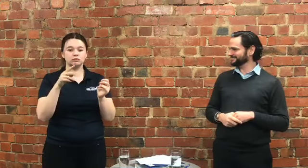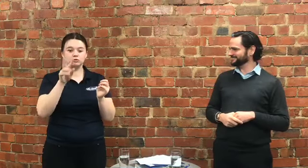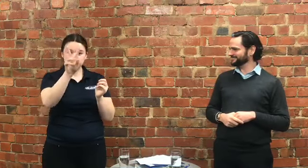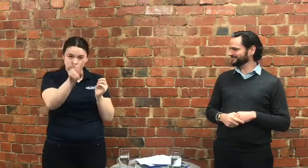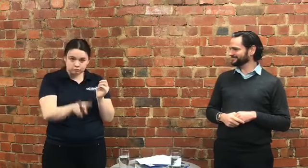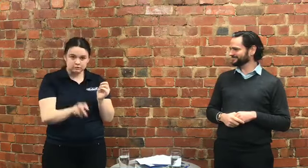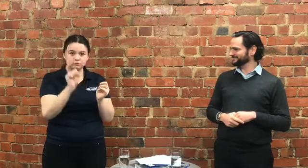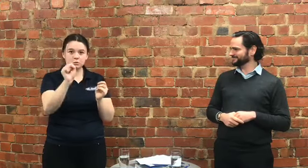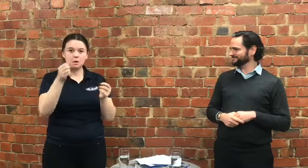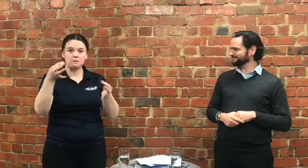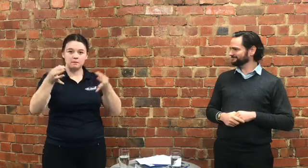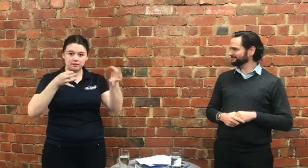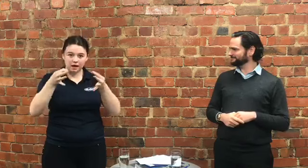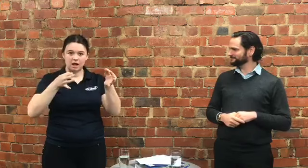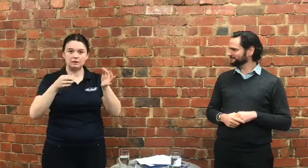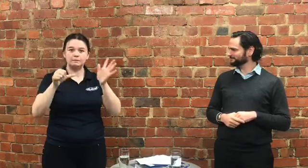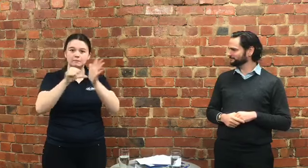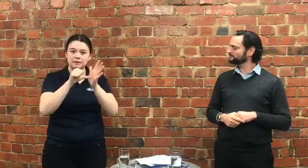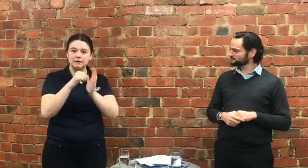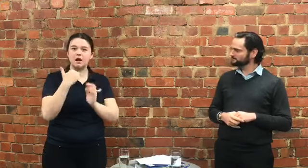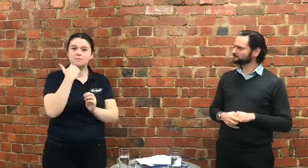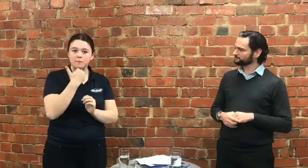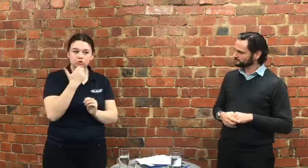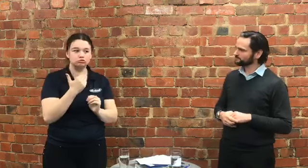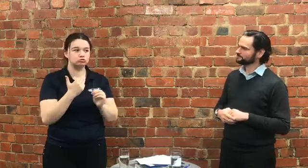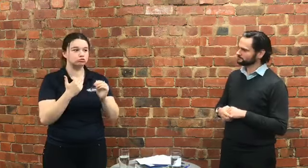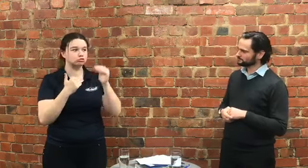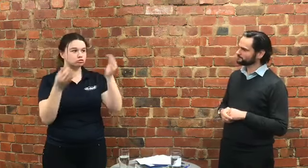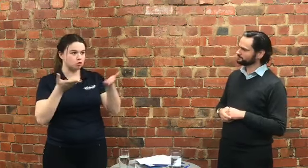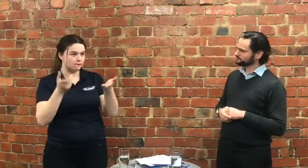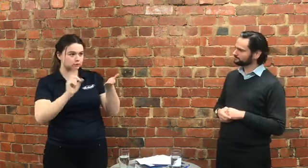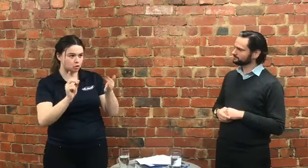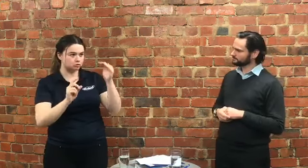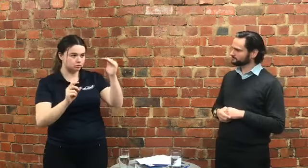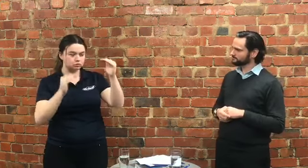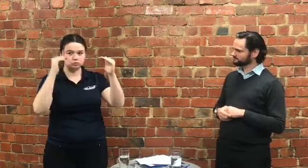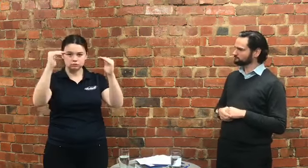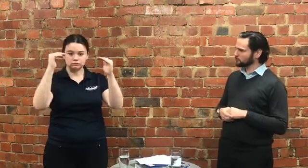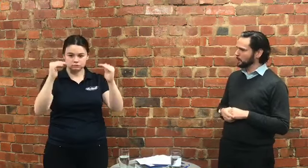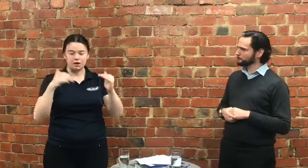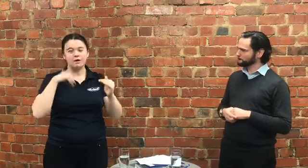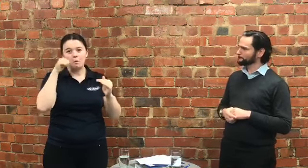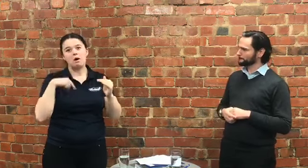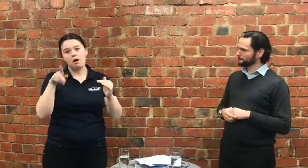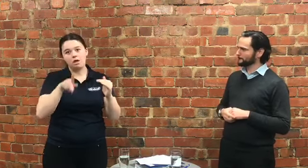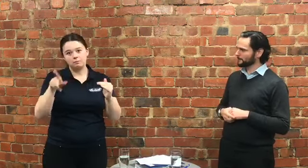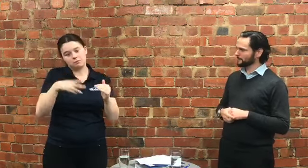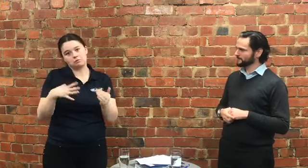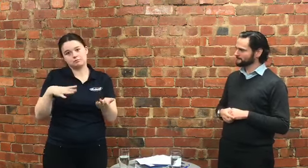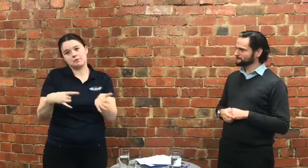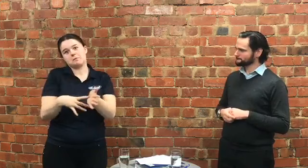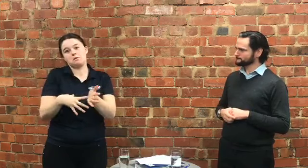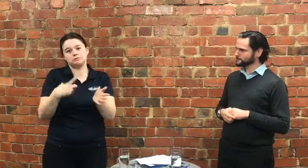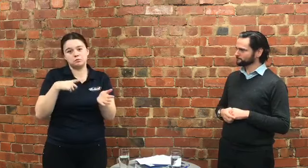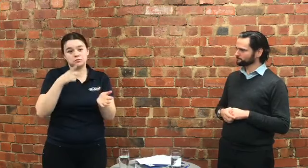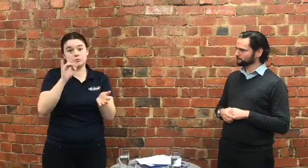I think it's really important that you read your plan, read the amount that is allotted to each line item.